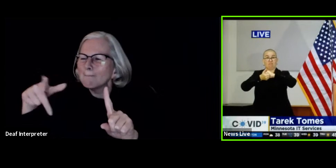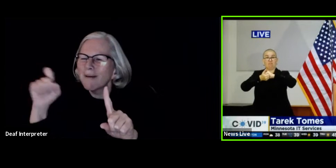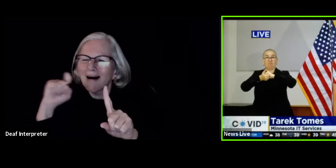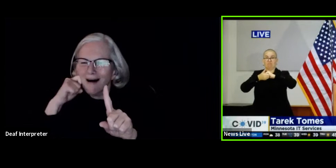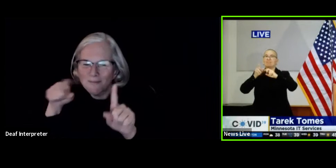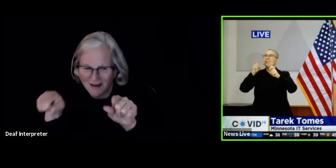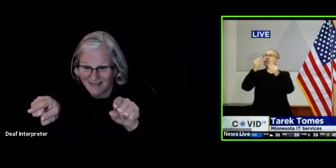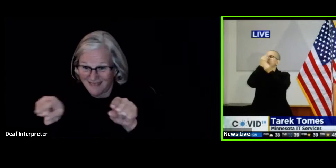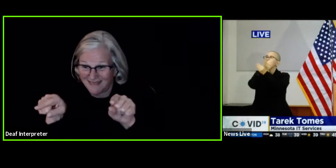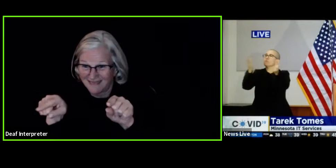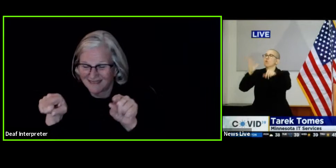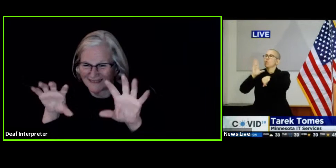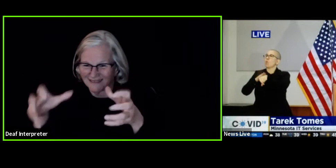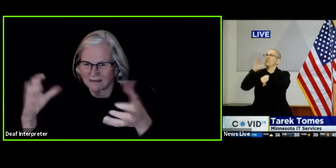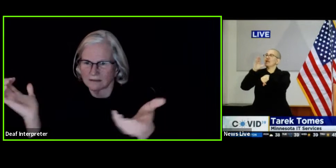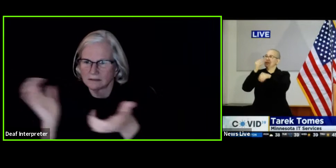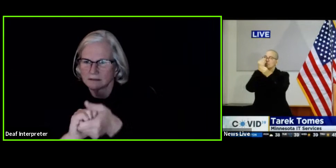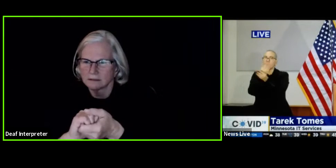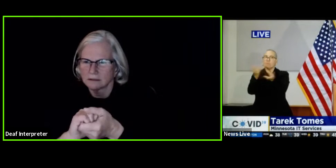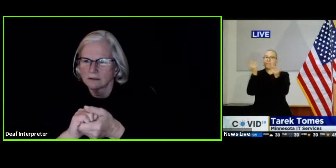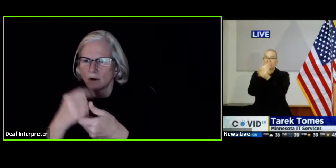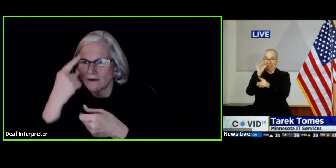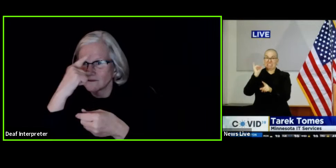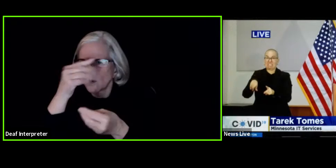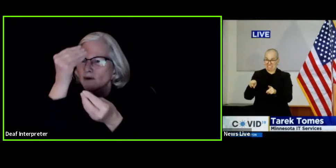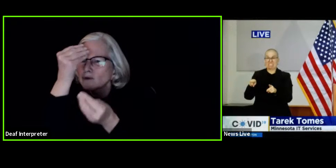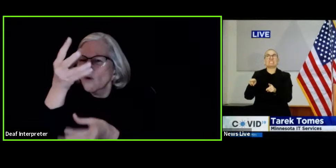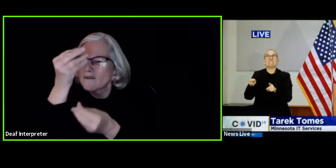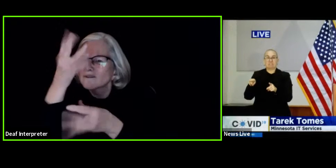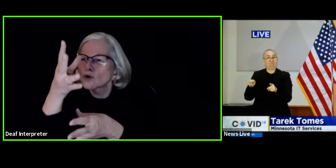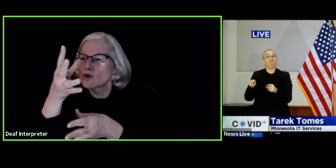IN USE ACROSS THE GLOBE NOW AND IT HAS IT AITS